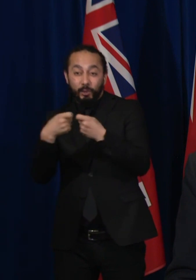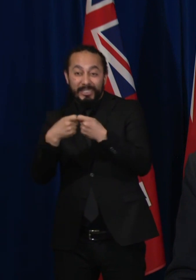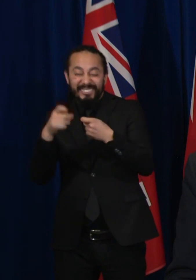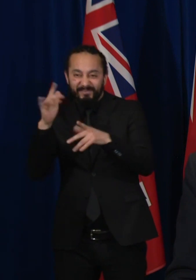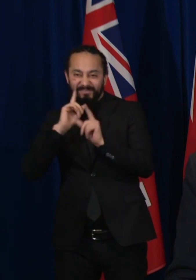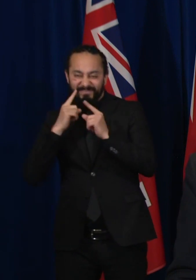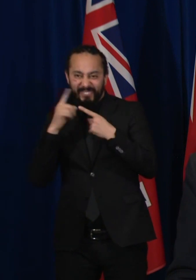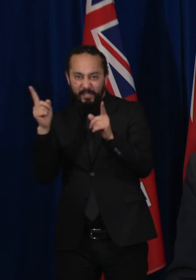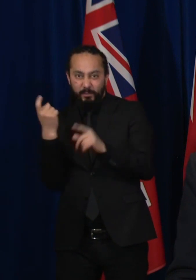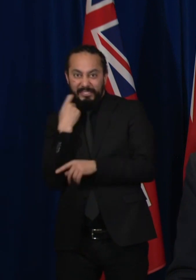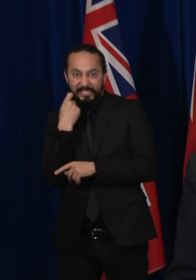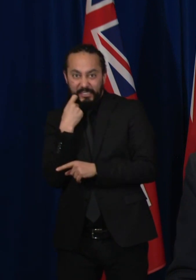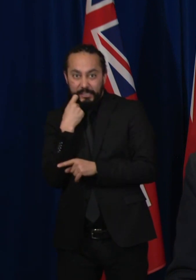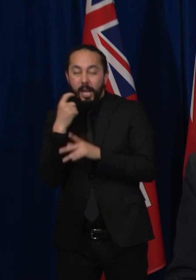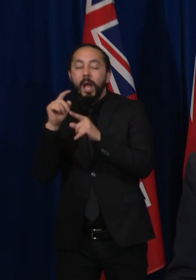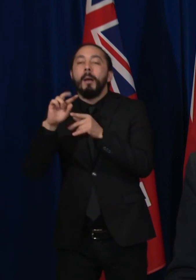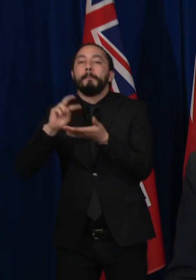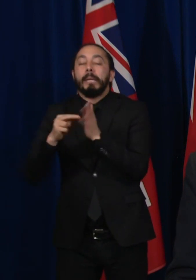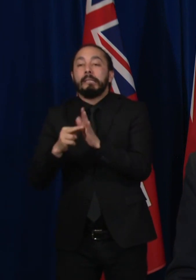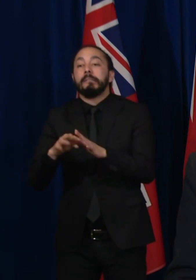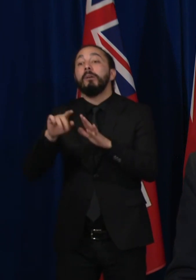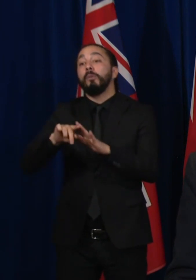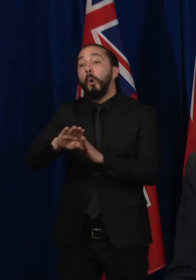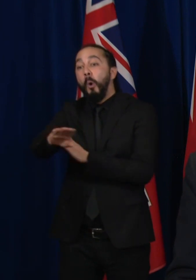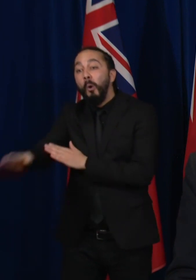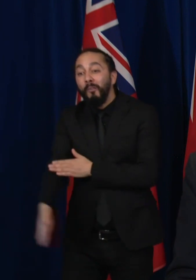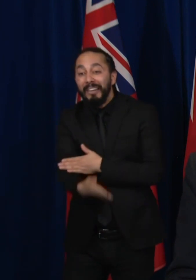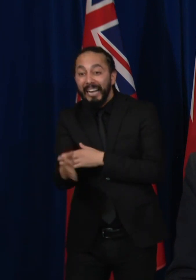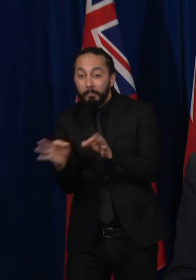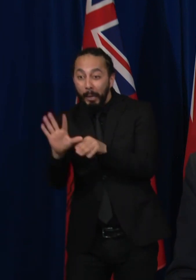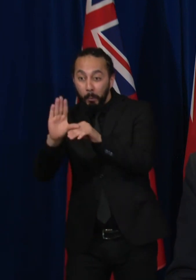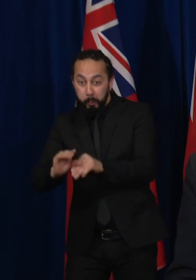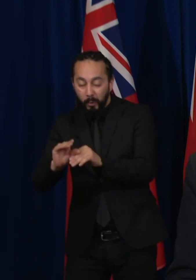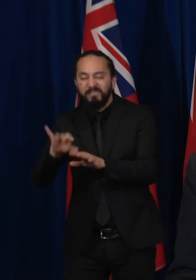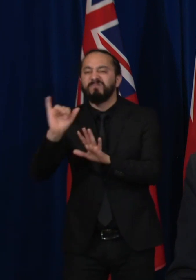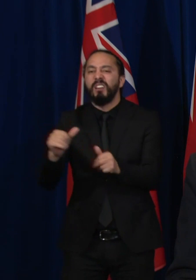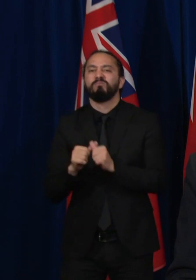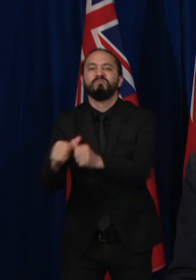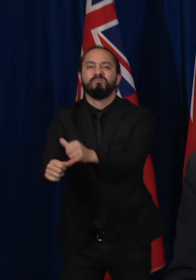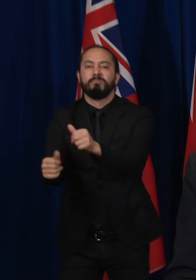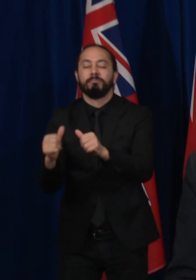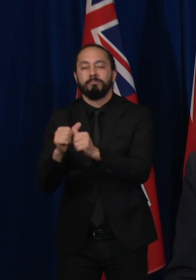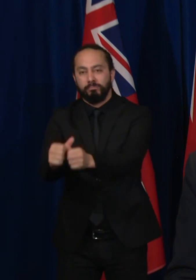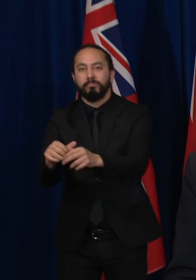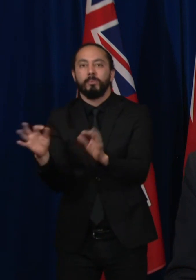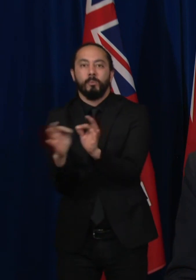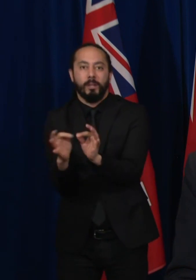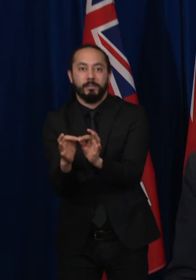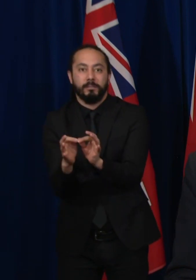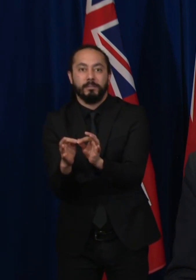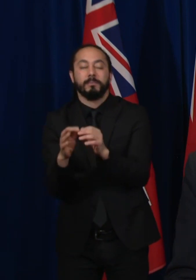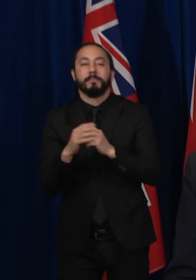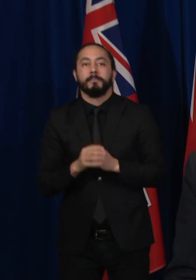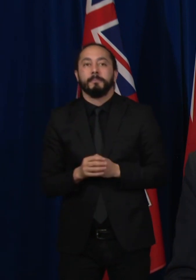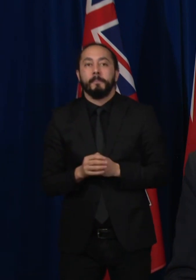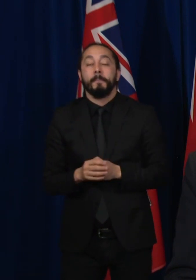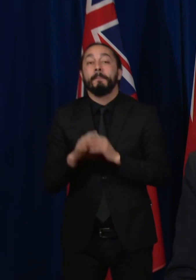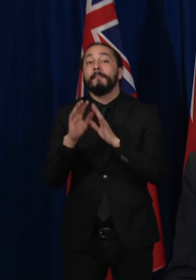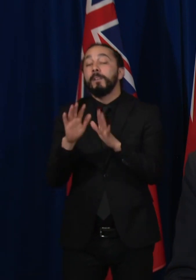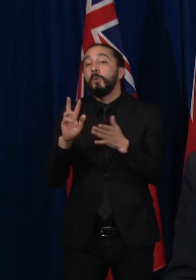companies at the lowest rated for 24 hours a day starting on March 24. we here be dedicated to the great task remaining before us. This will leave more money with employers when they need it the most.